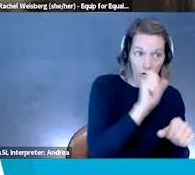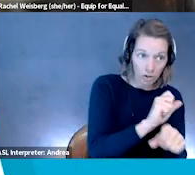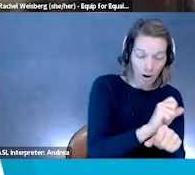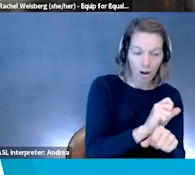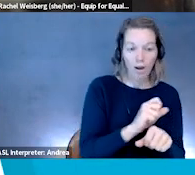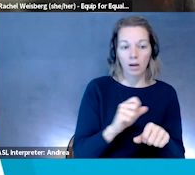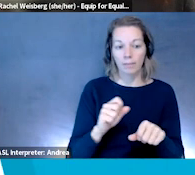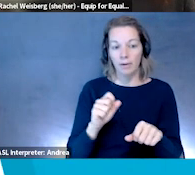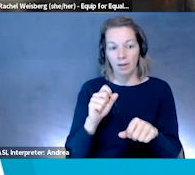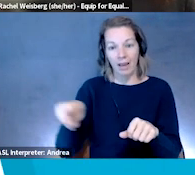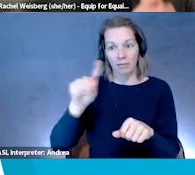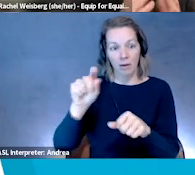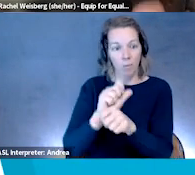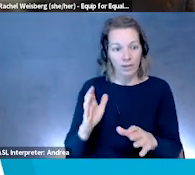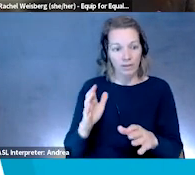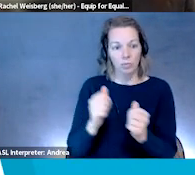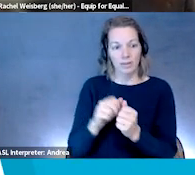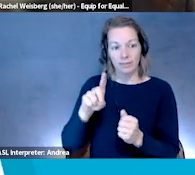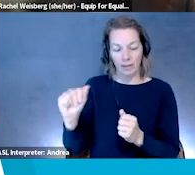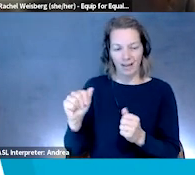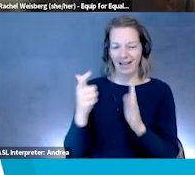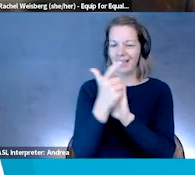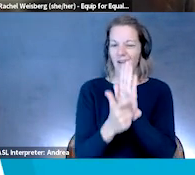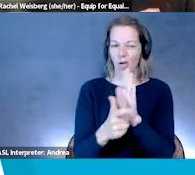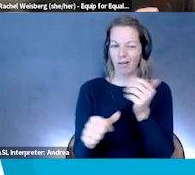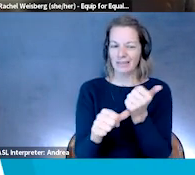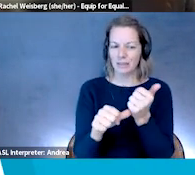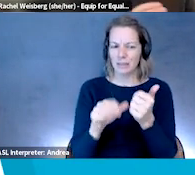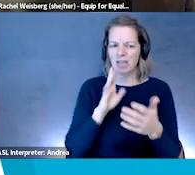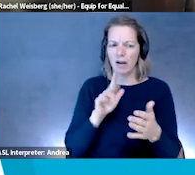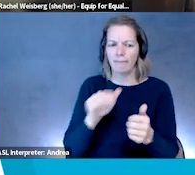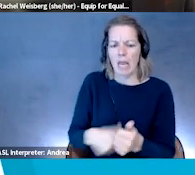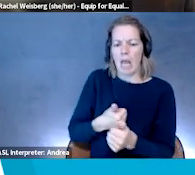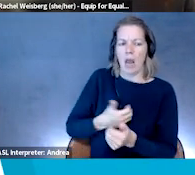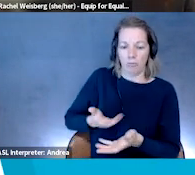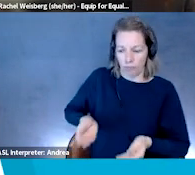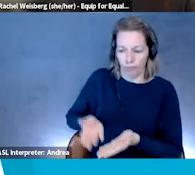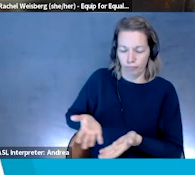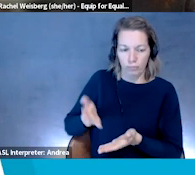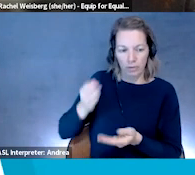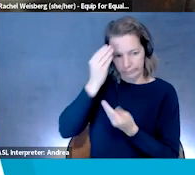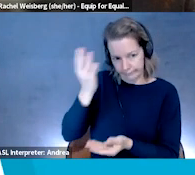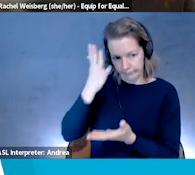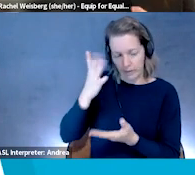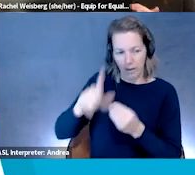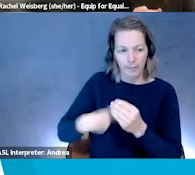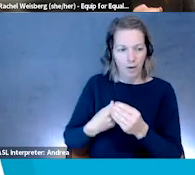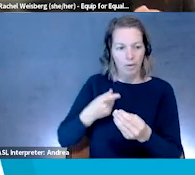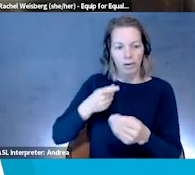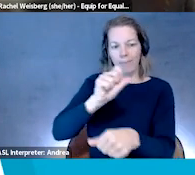PROGRAM THAT I ALSO MANAGE. IT IS A FREE PROGRAM WHERE WE PROVIDE JOB-SEEKERS AND PEOPLE WITH